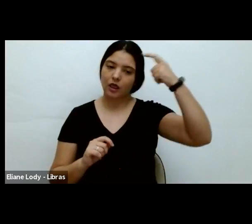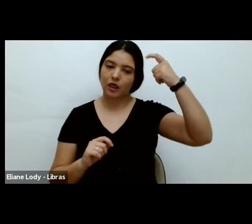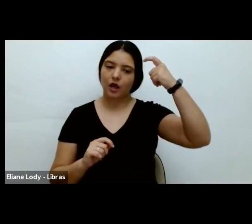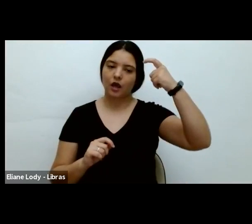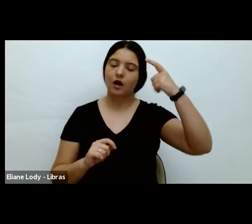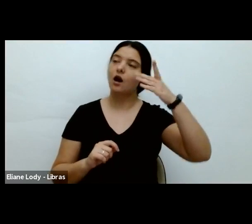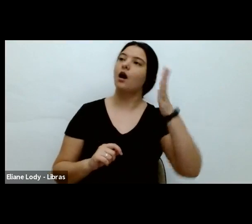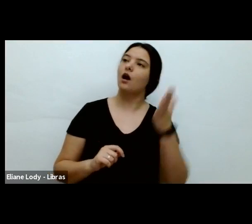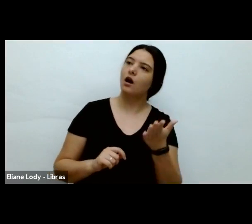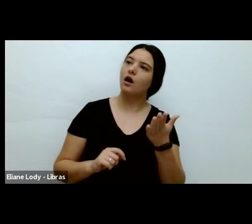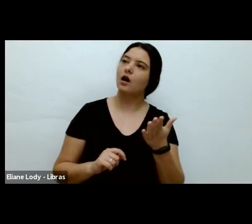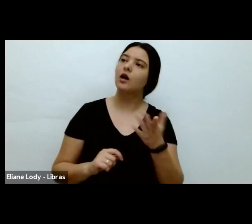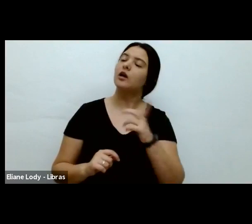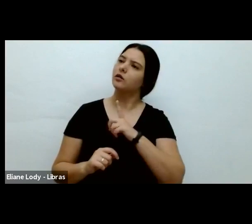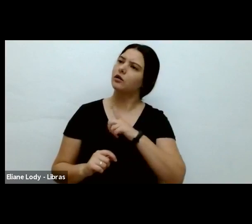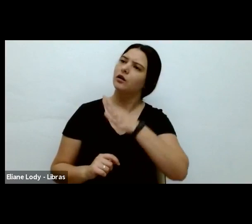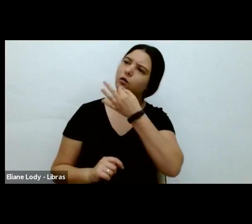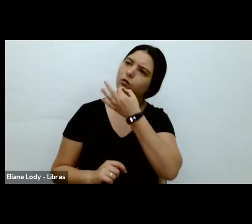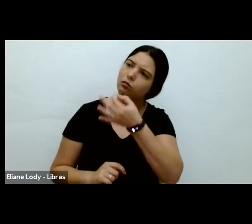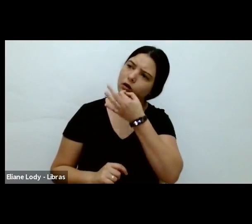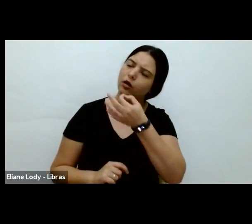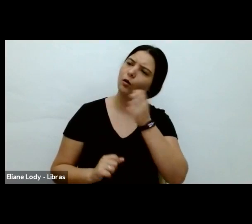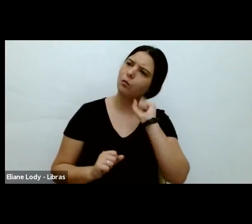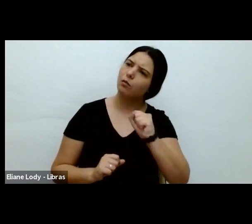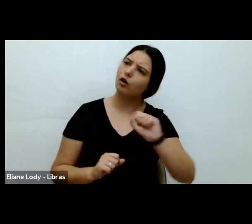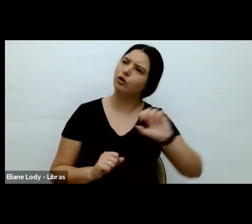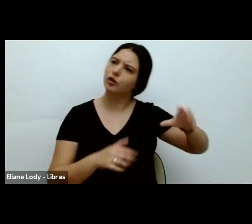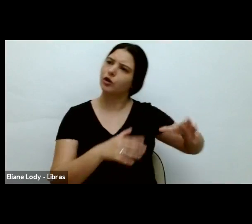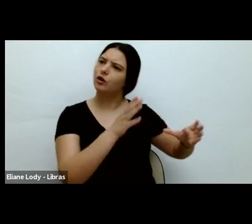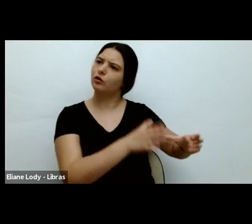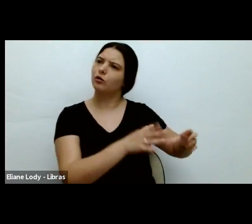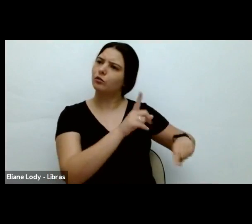that the fetus tunnel.